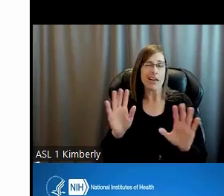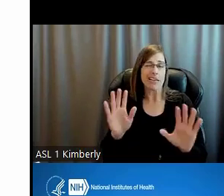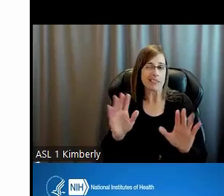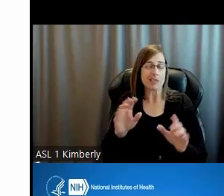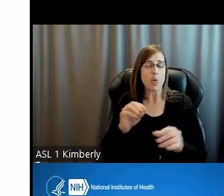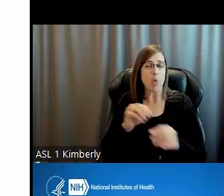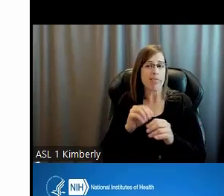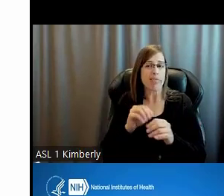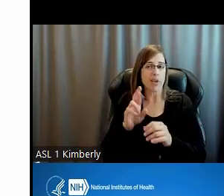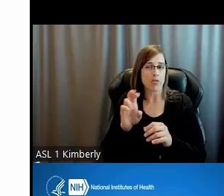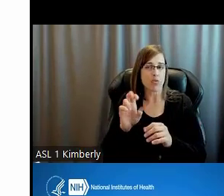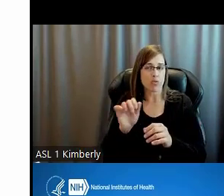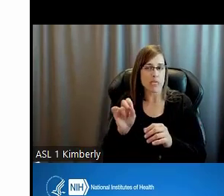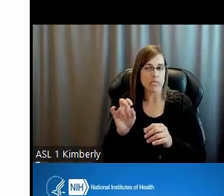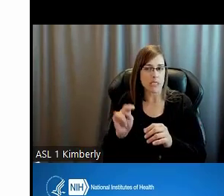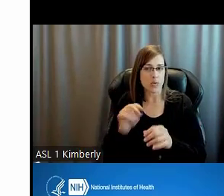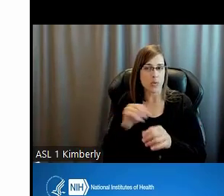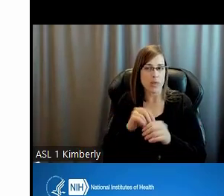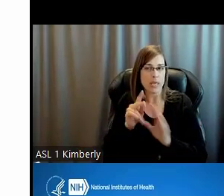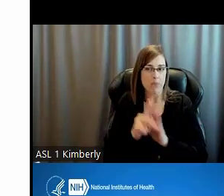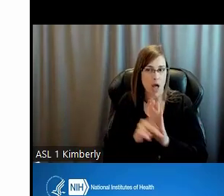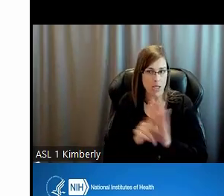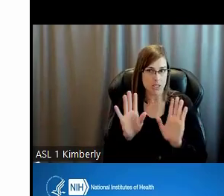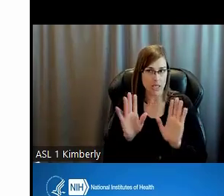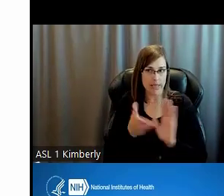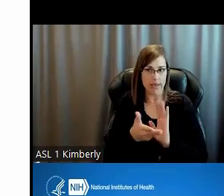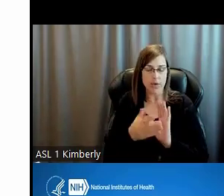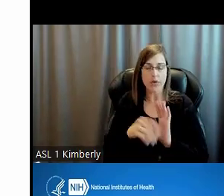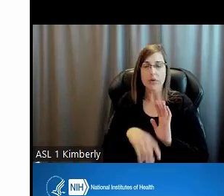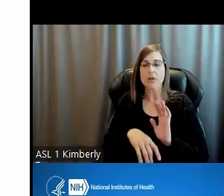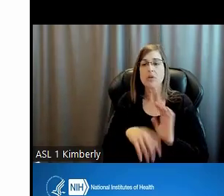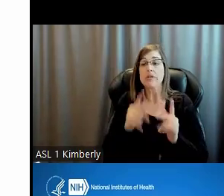within the policies that exist to figure out a way